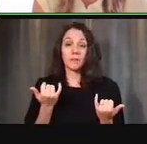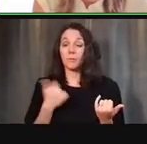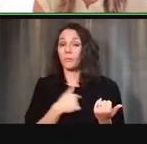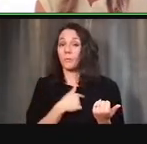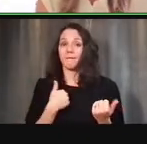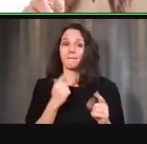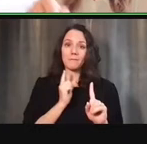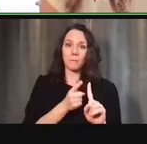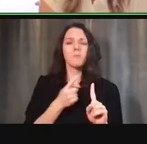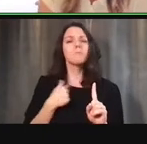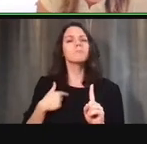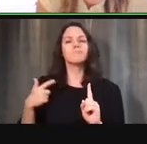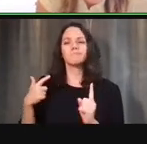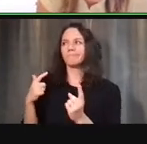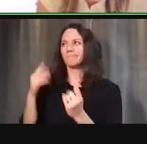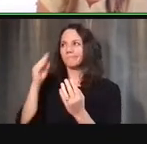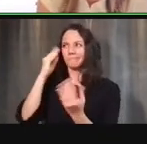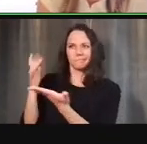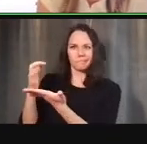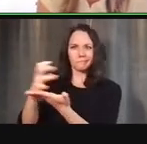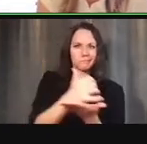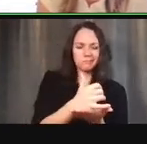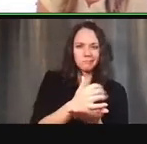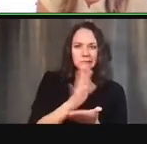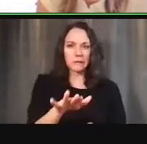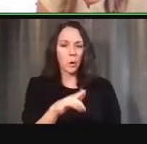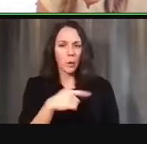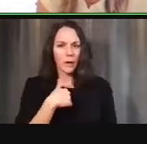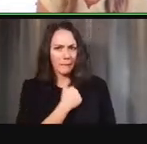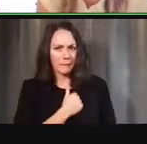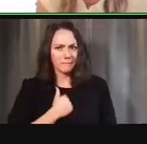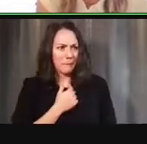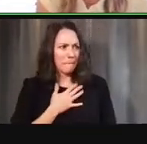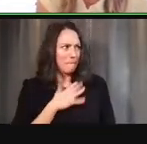enough data, and I apologize, but my dog just rang the back door.